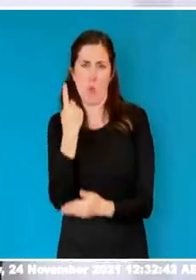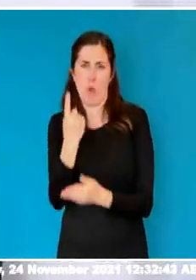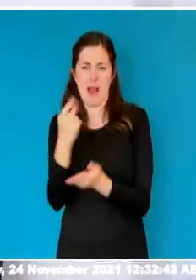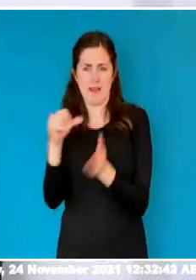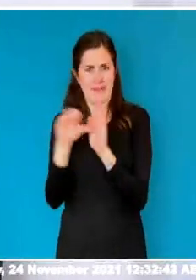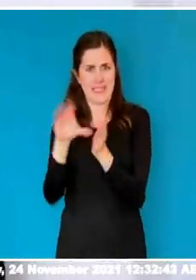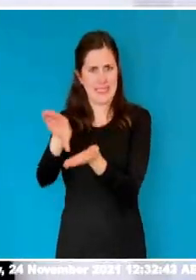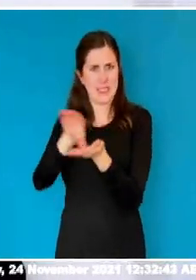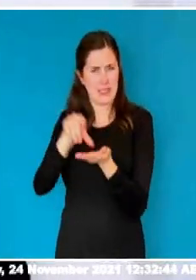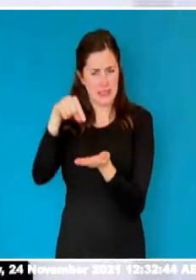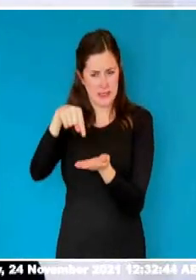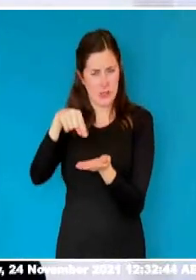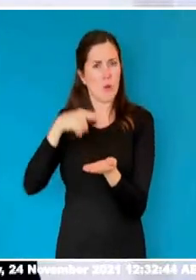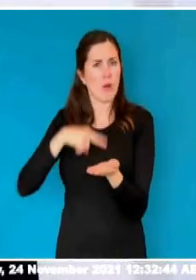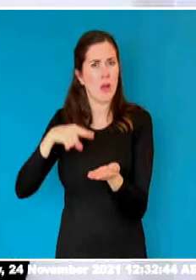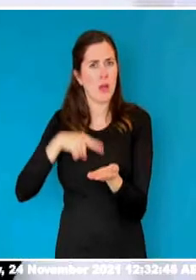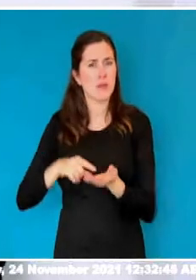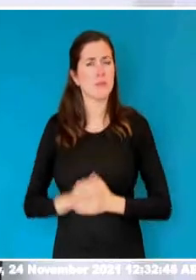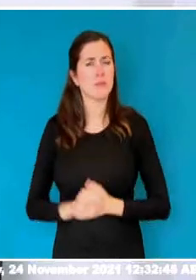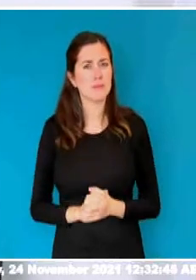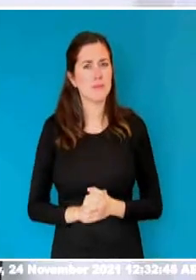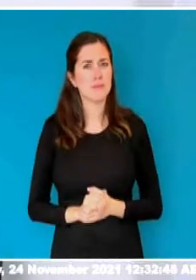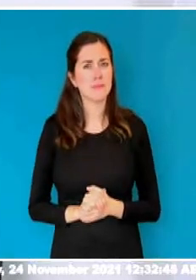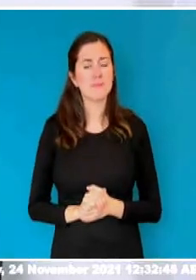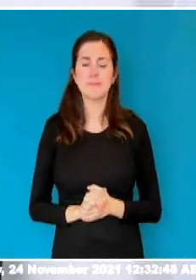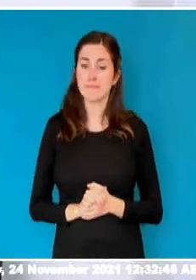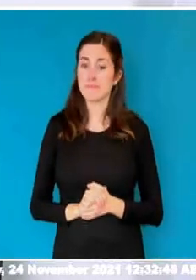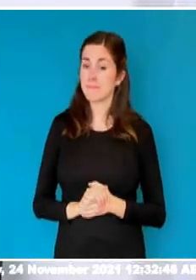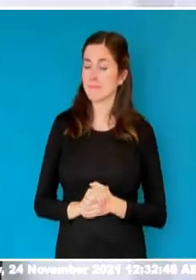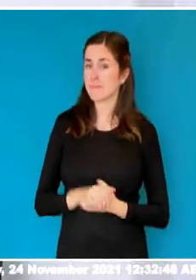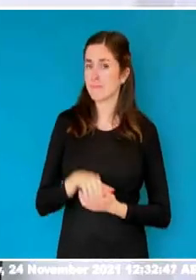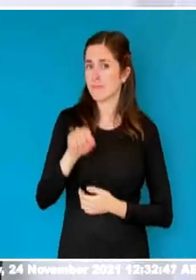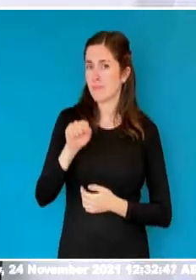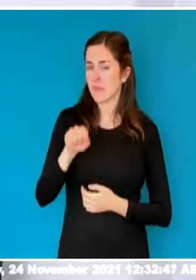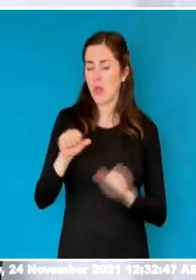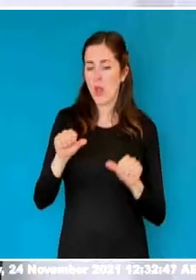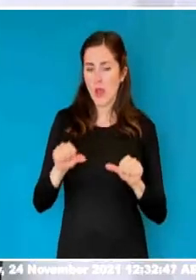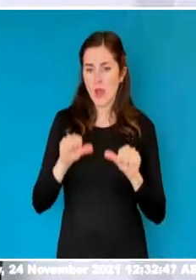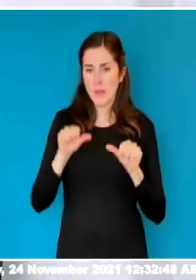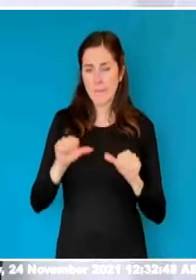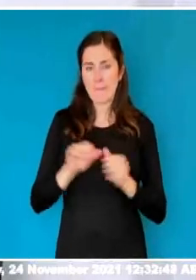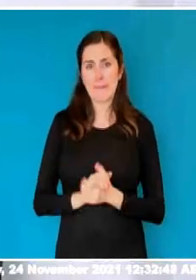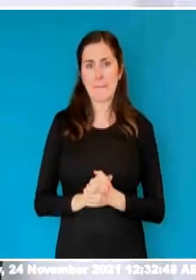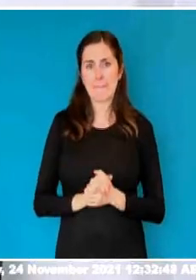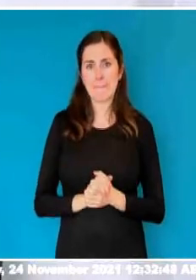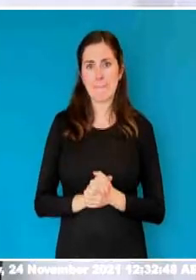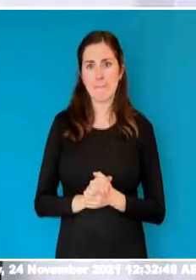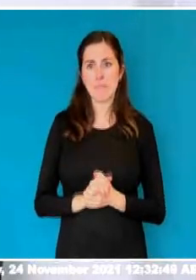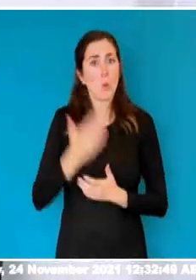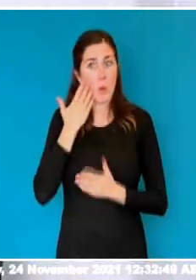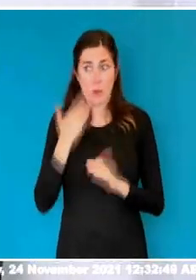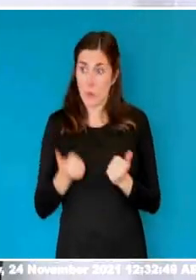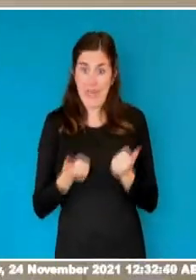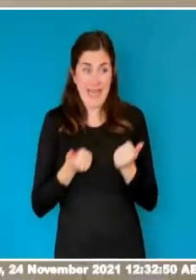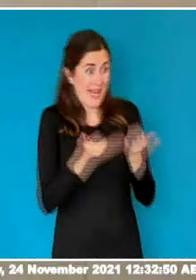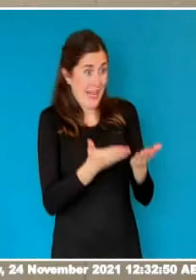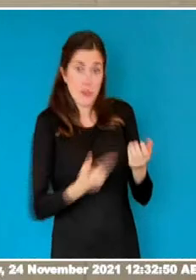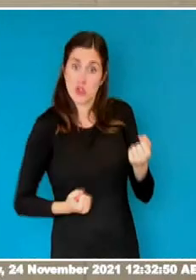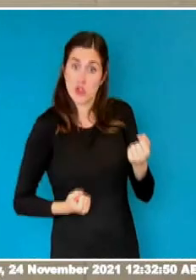Yes, I can. The reason being that when it comes to formalised supports where there may be a need